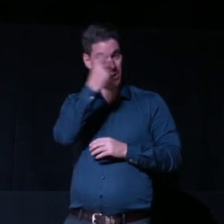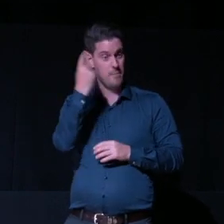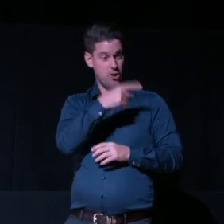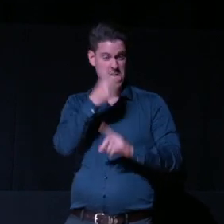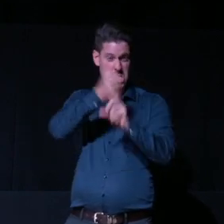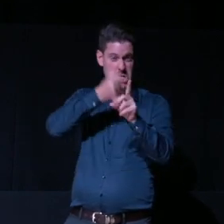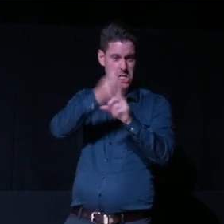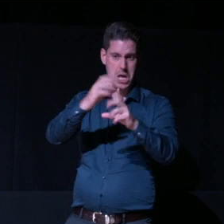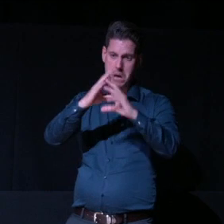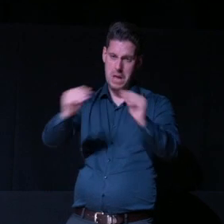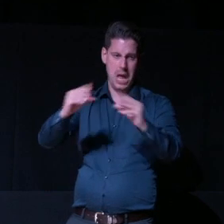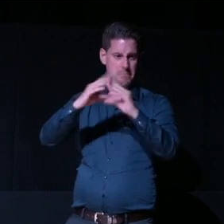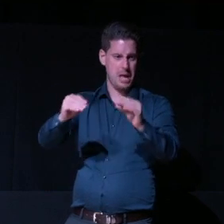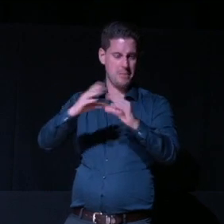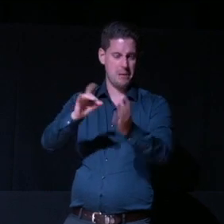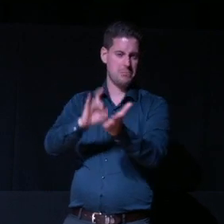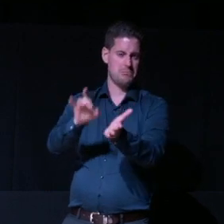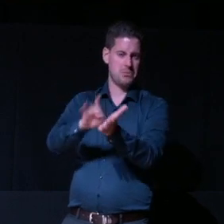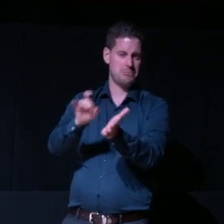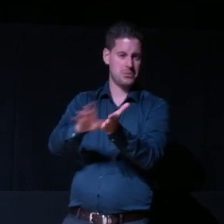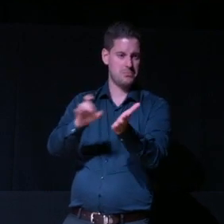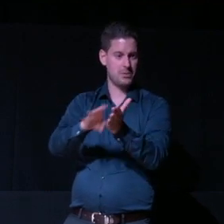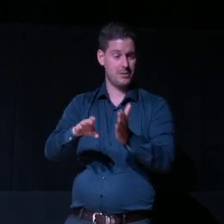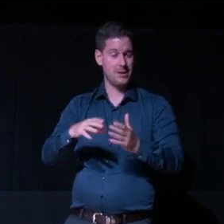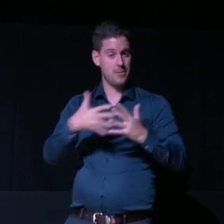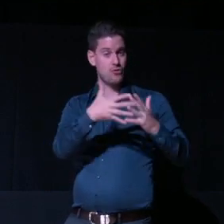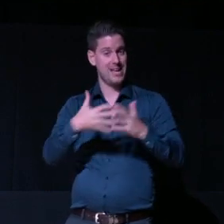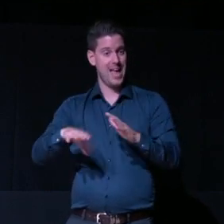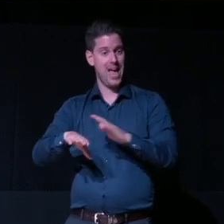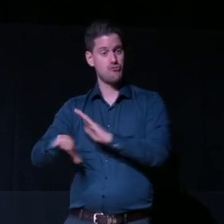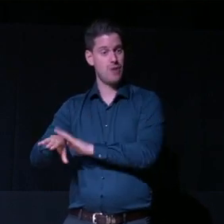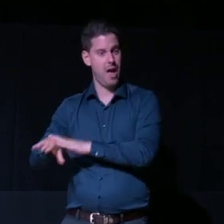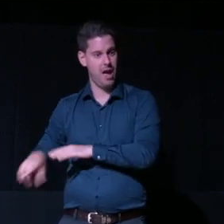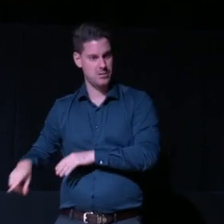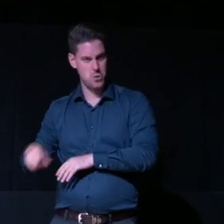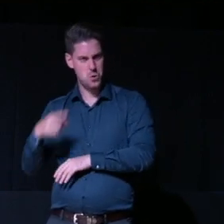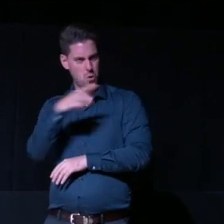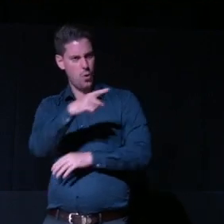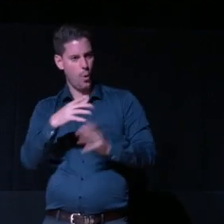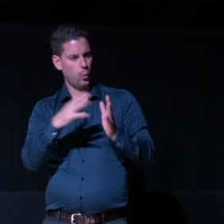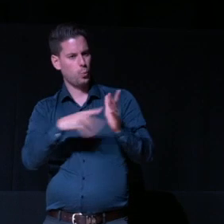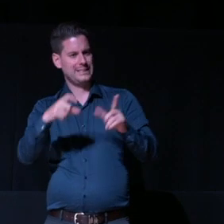time they came out on the right in America who saw them as satanic worshipping books.